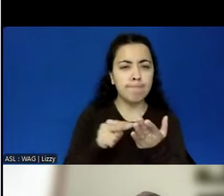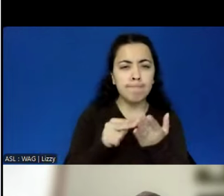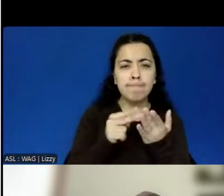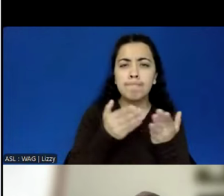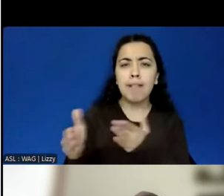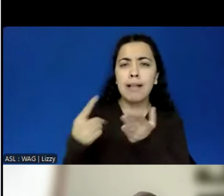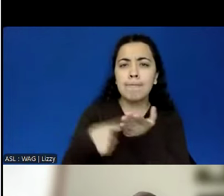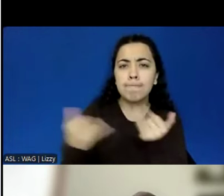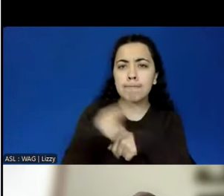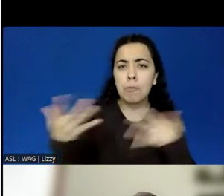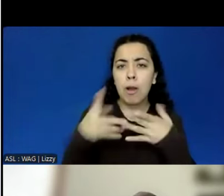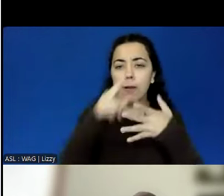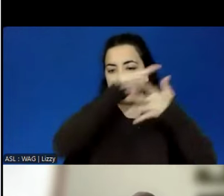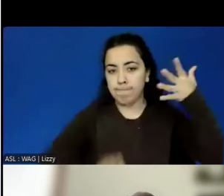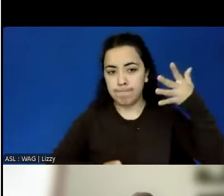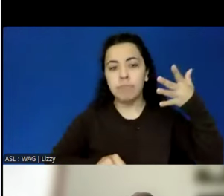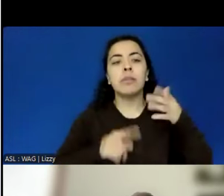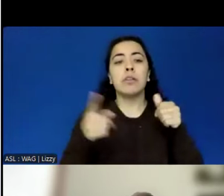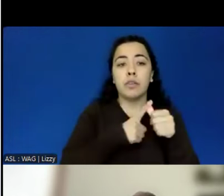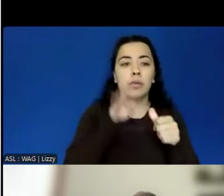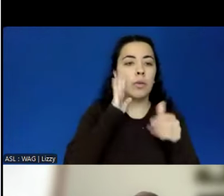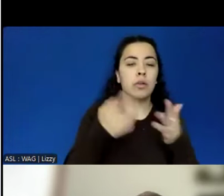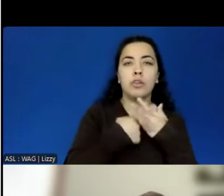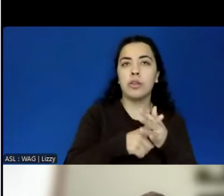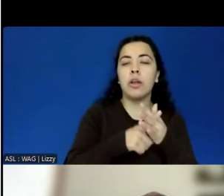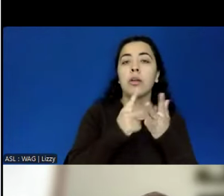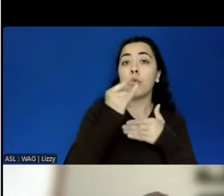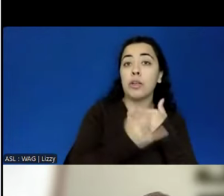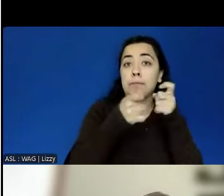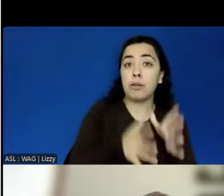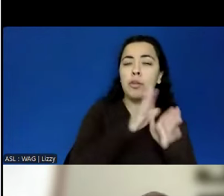start off looking at the project manager's role, and then we will get into some of the drivers